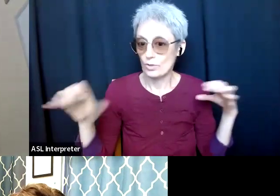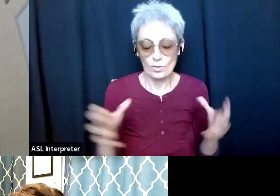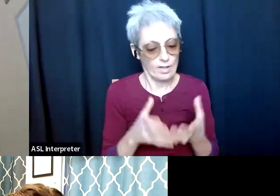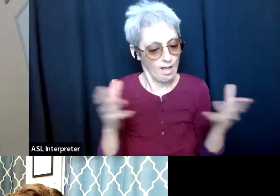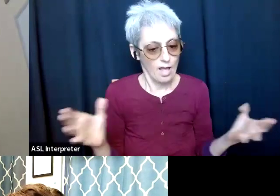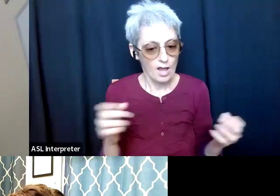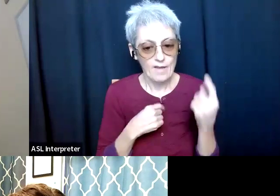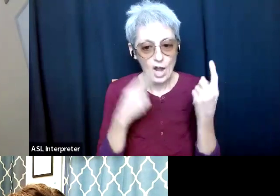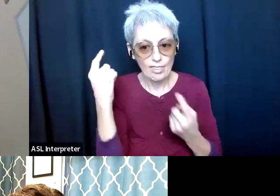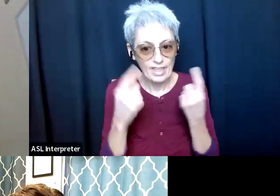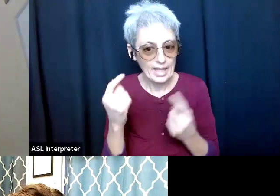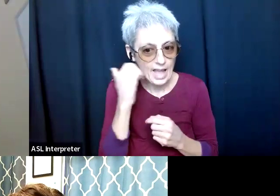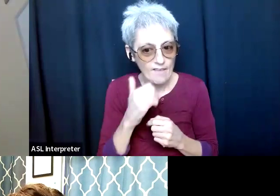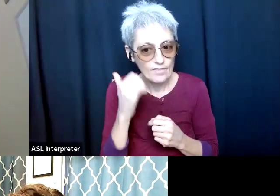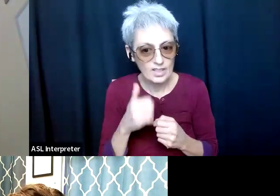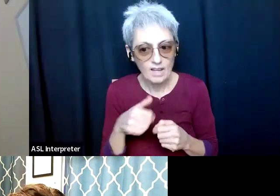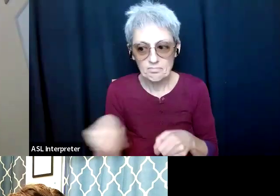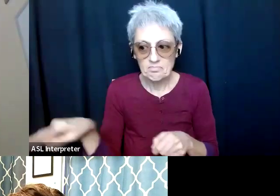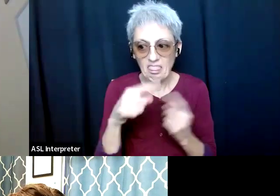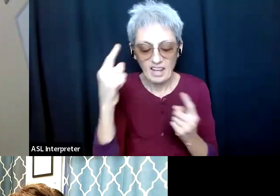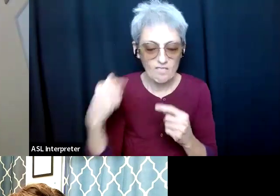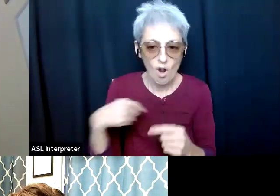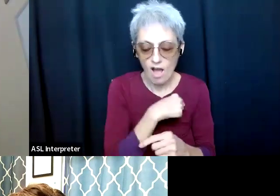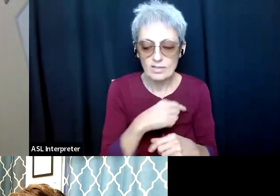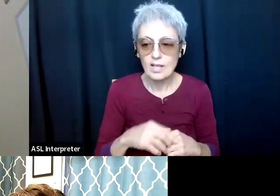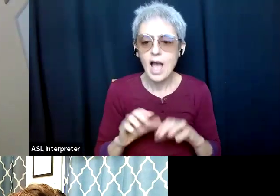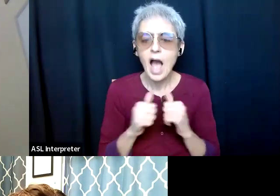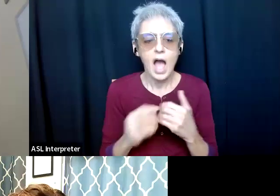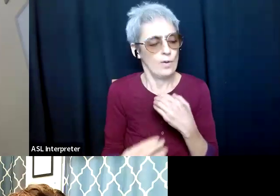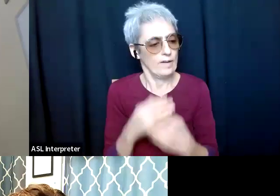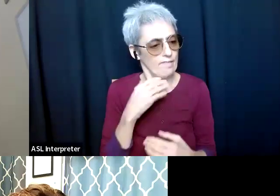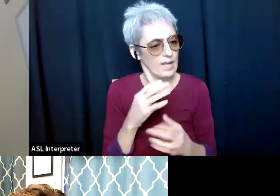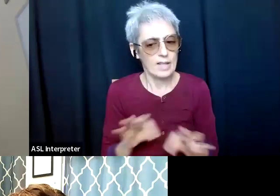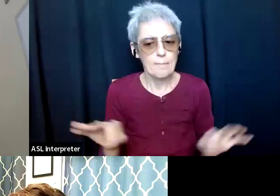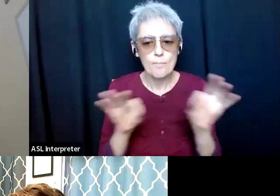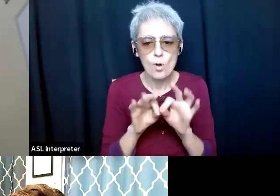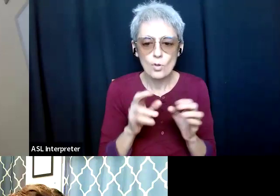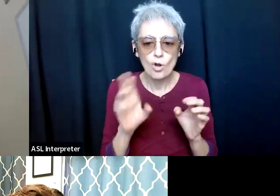I would like to emphasize the necessity of really moving